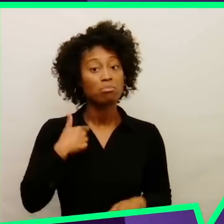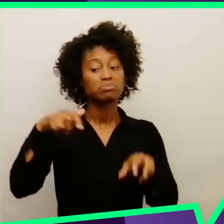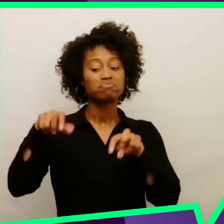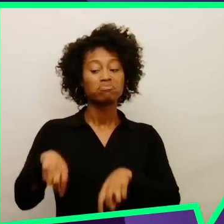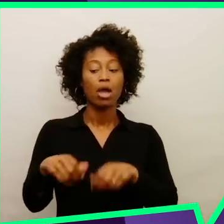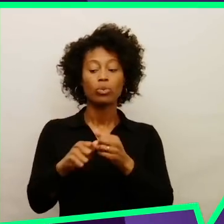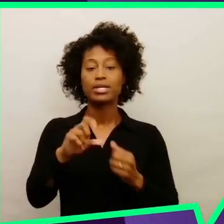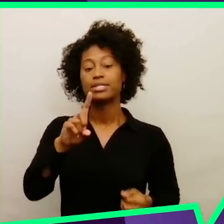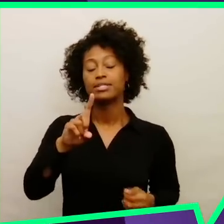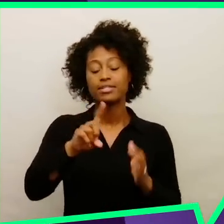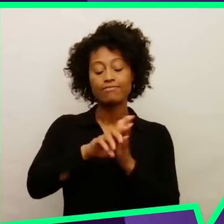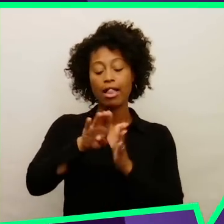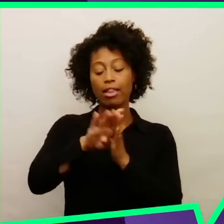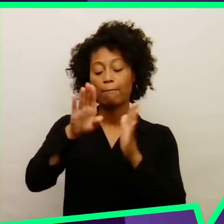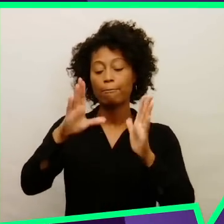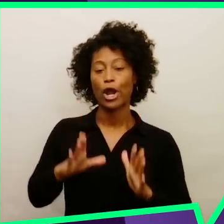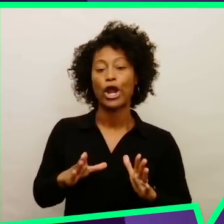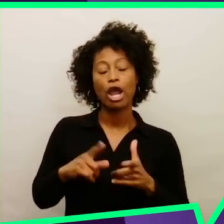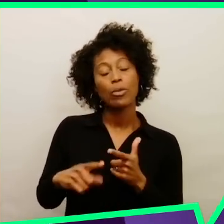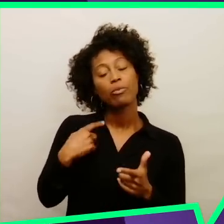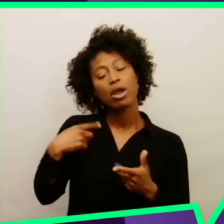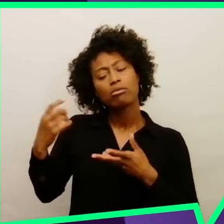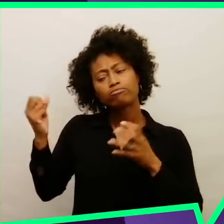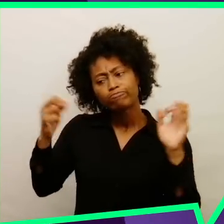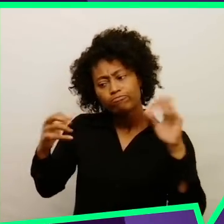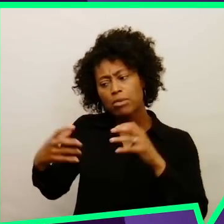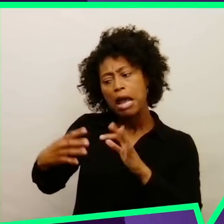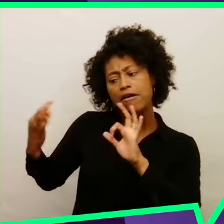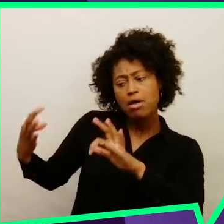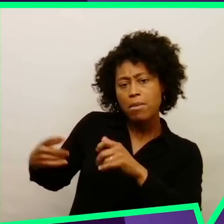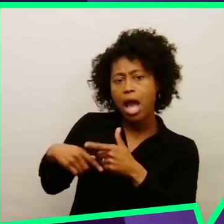we were collaborating together to figure out how to get the build done correctly,